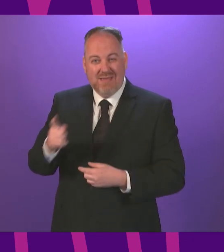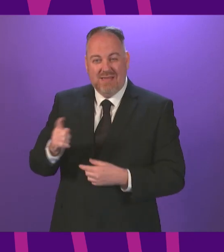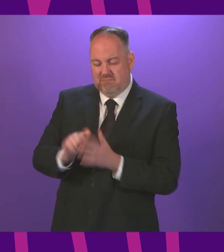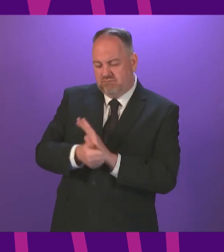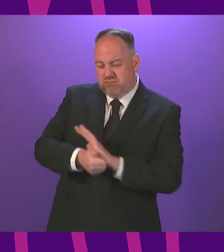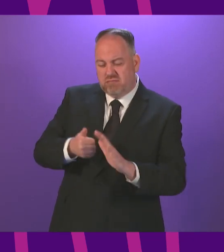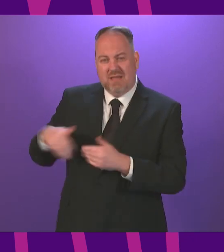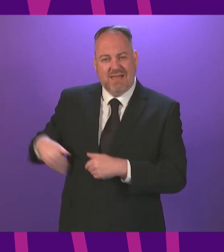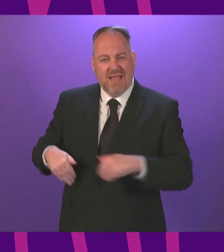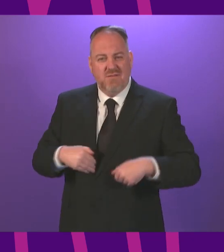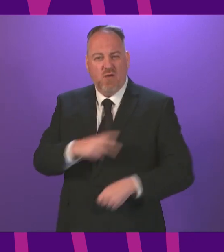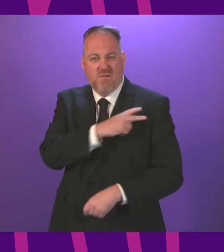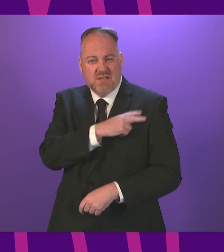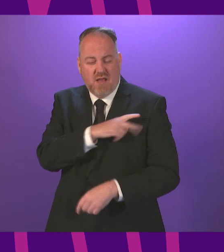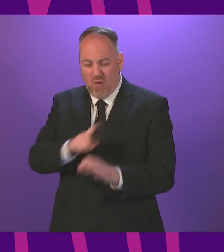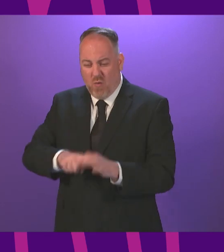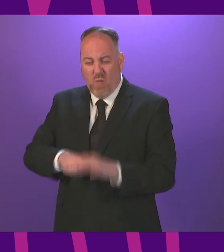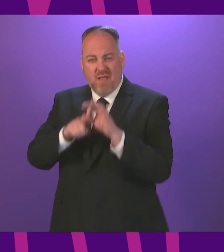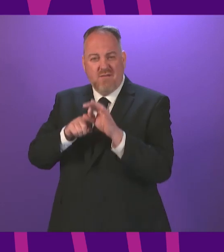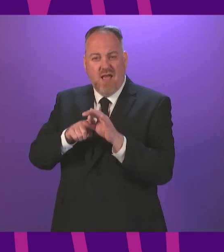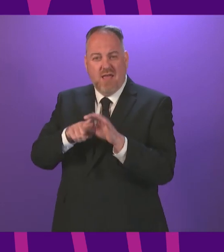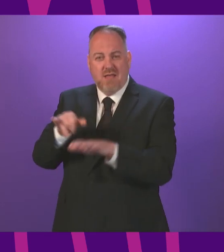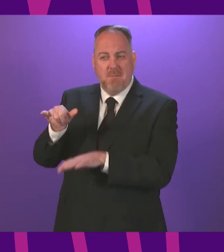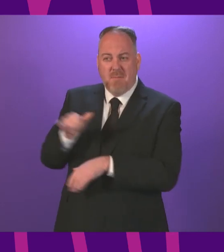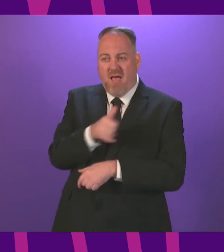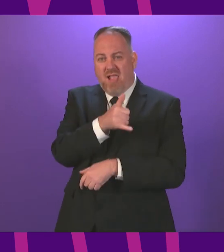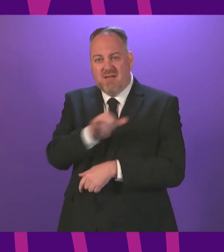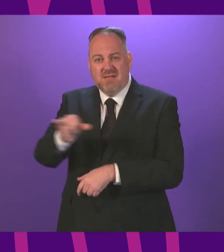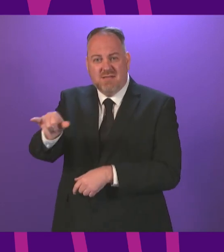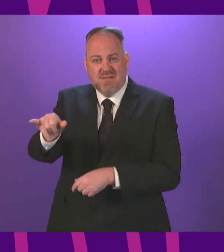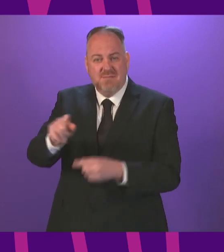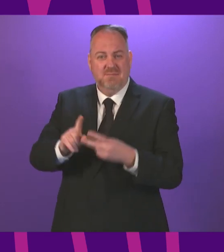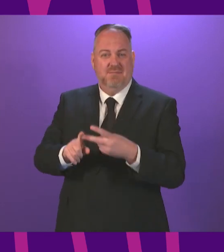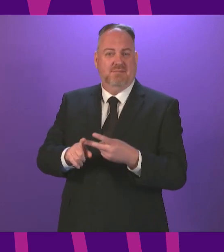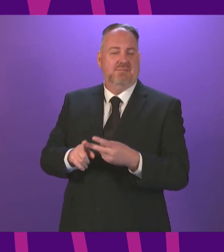officer, a qualified pilot and a natural sailor and horseman—but he had interests, passions and